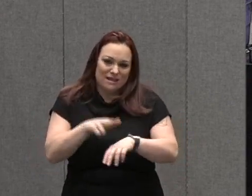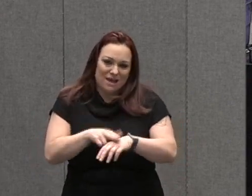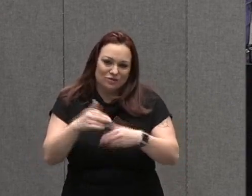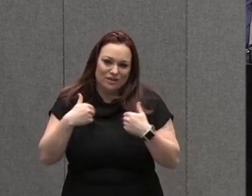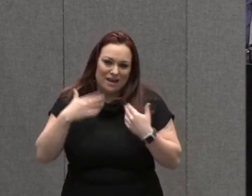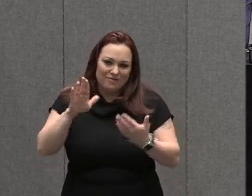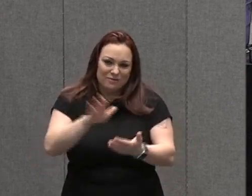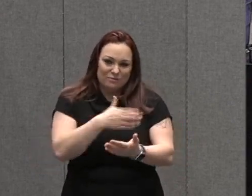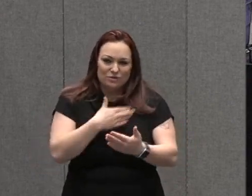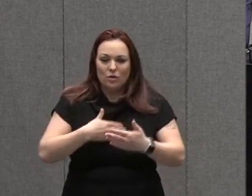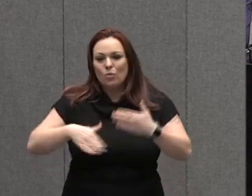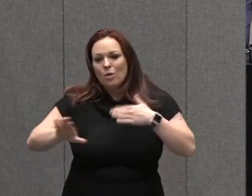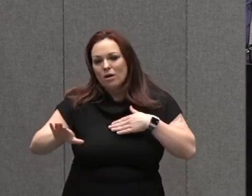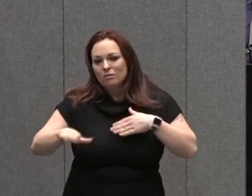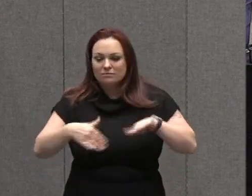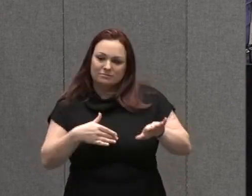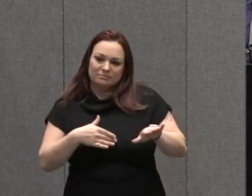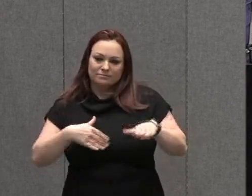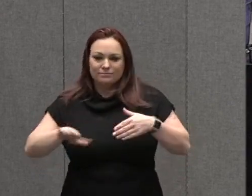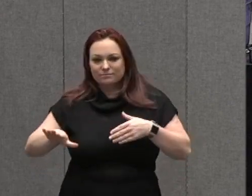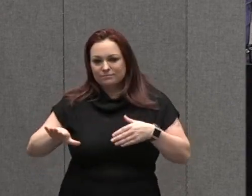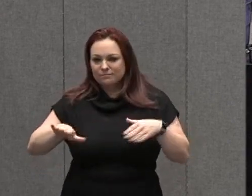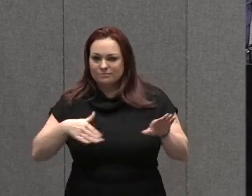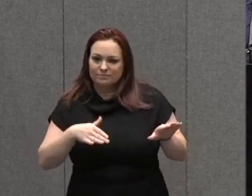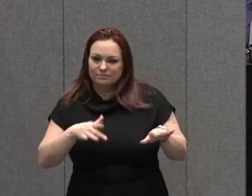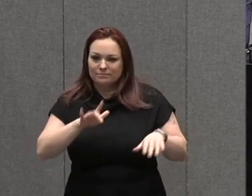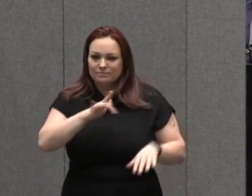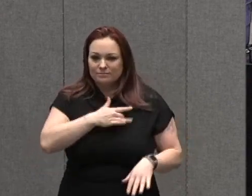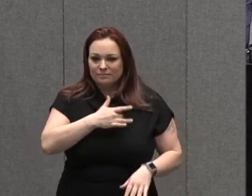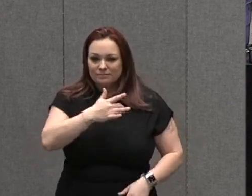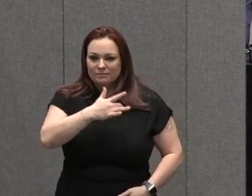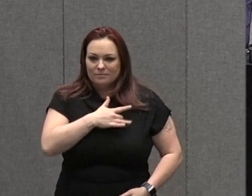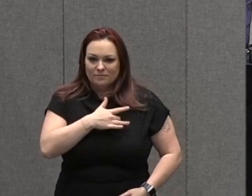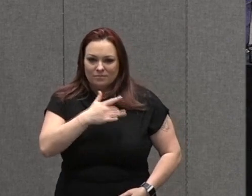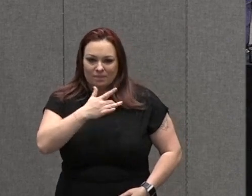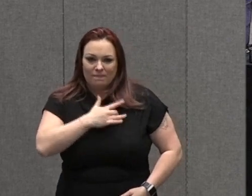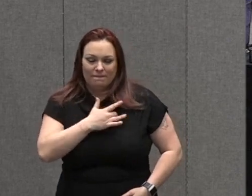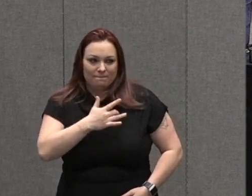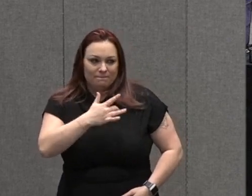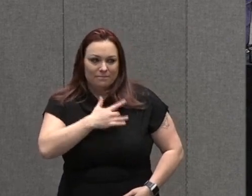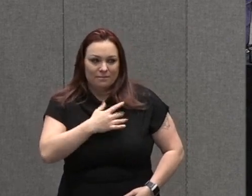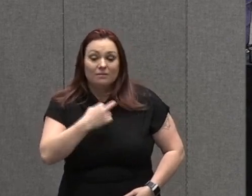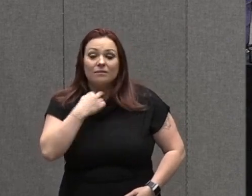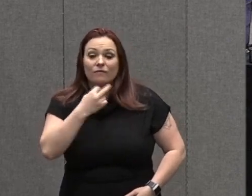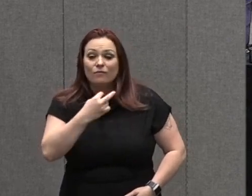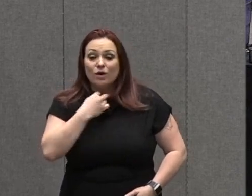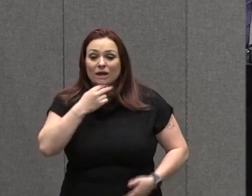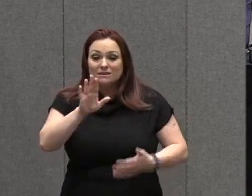Our walk is a beat. Our heart is a beat. Our voice is a song!